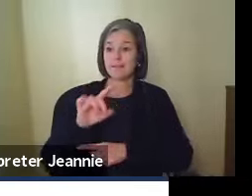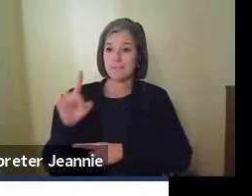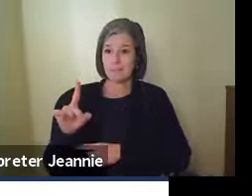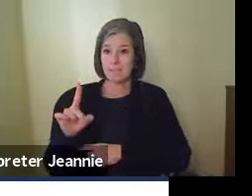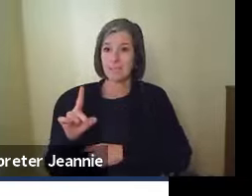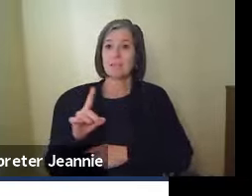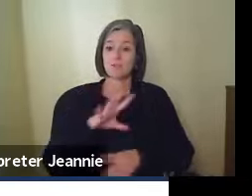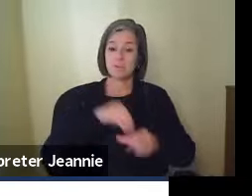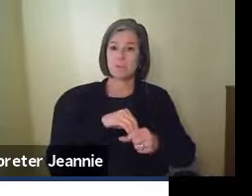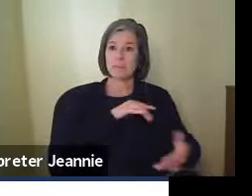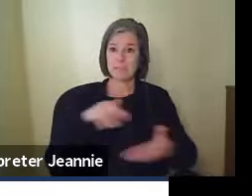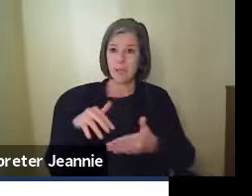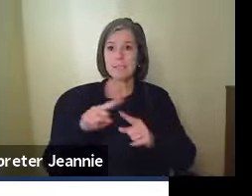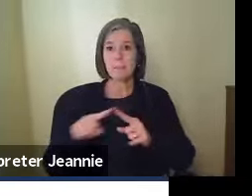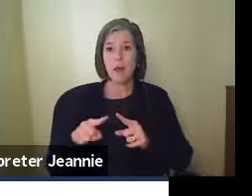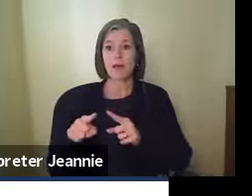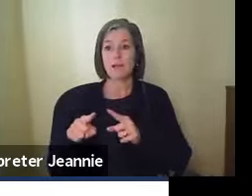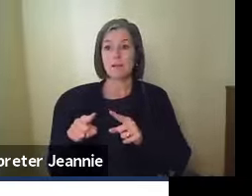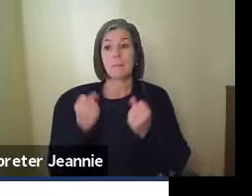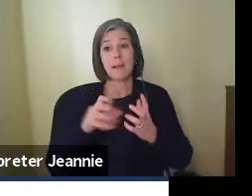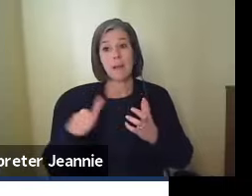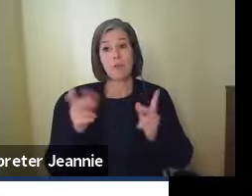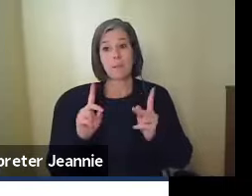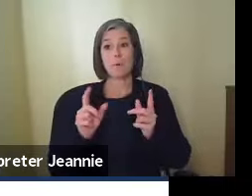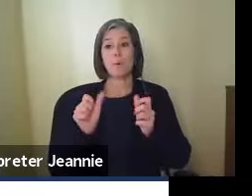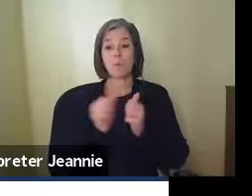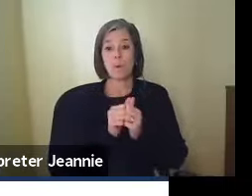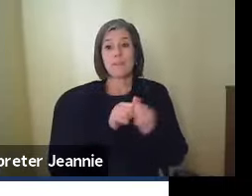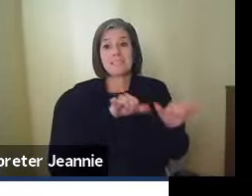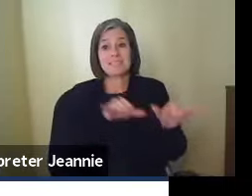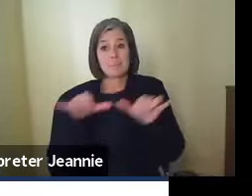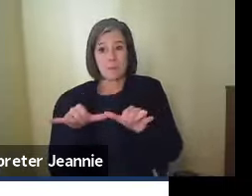types of chronic conditions were included and it's really, really important for this group